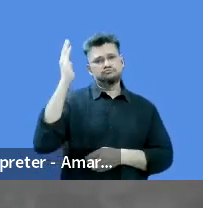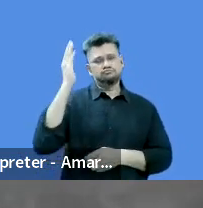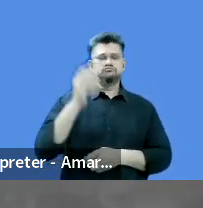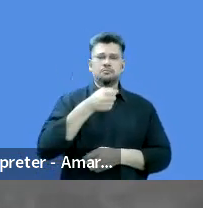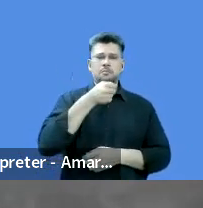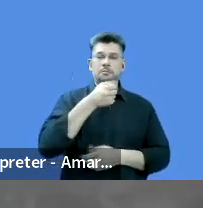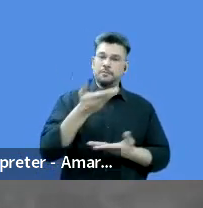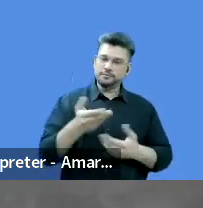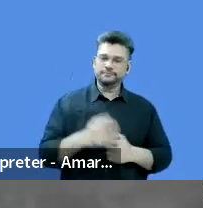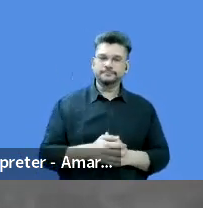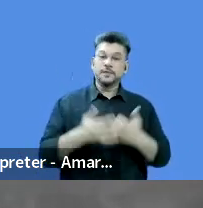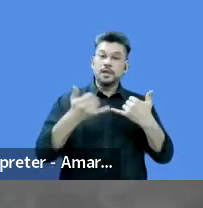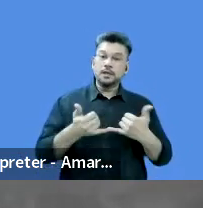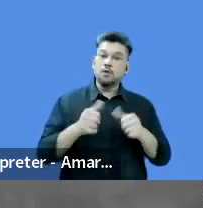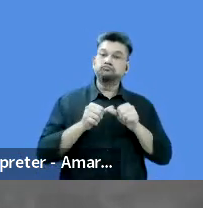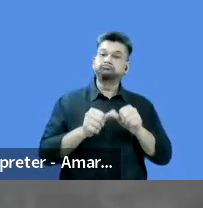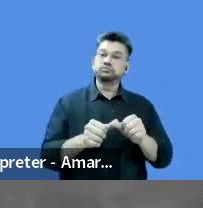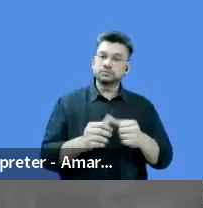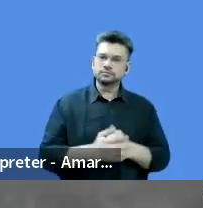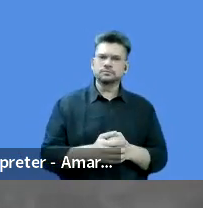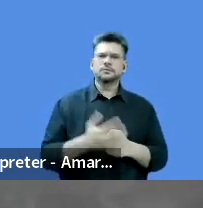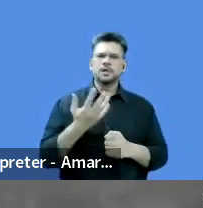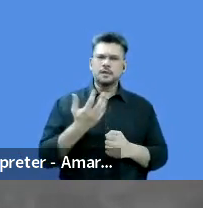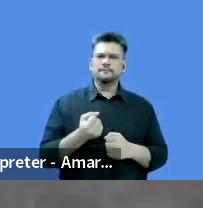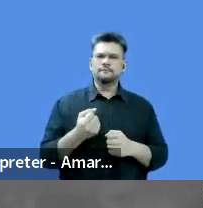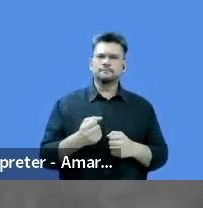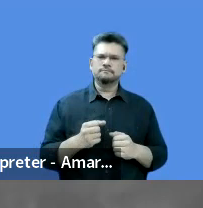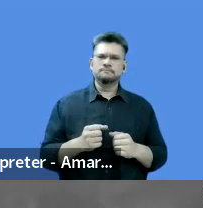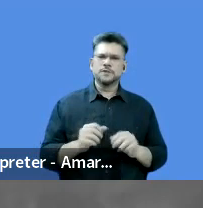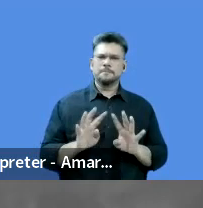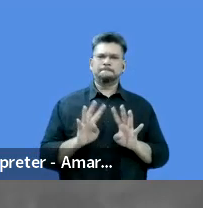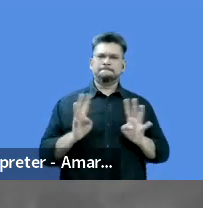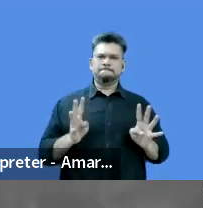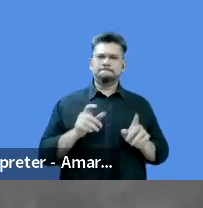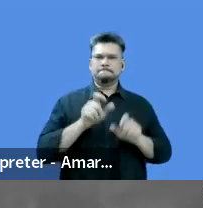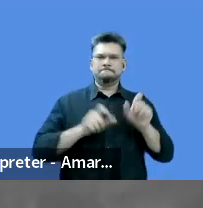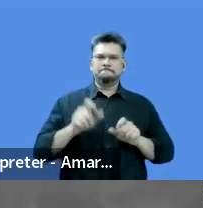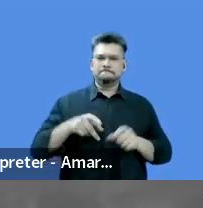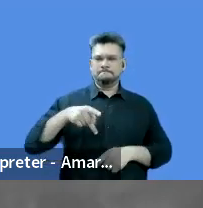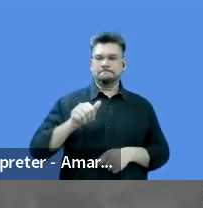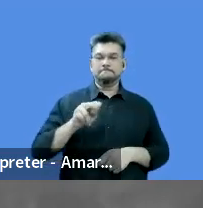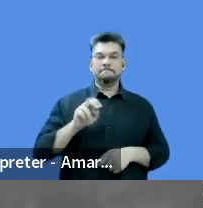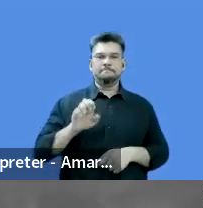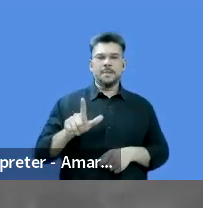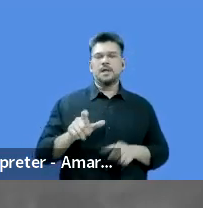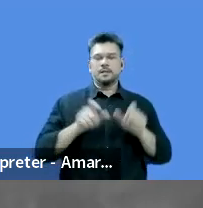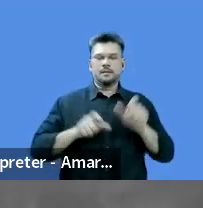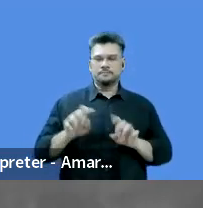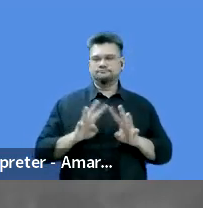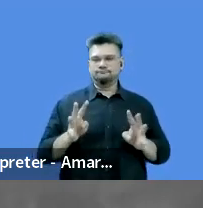we can give you the floor if we have enough time. For now, we're going to continue our session, we're going to a